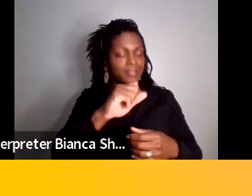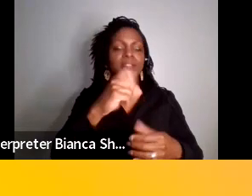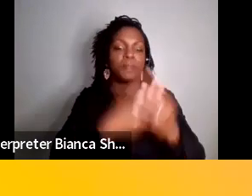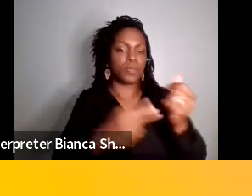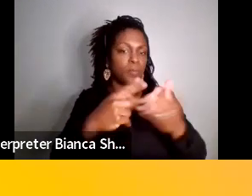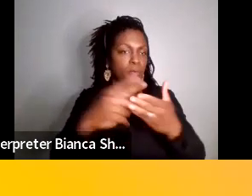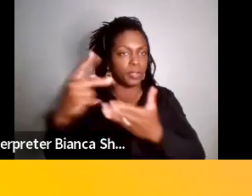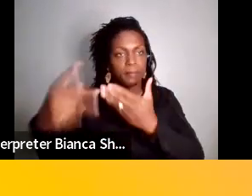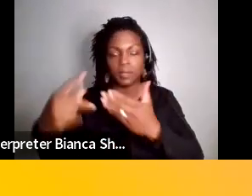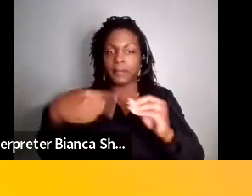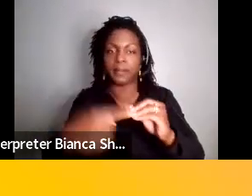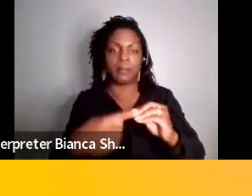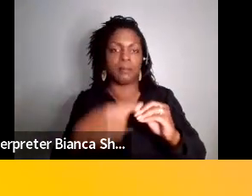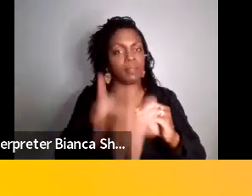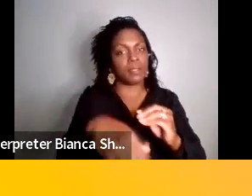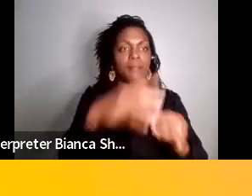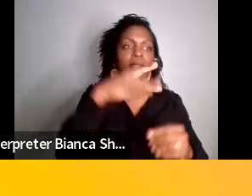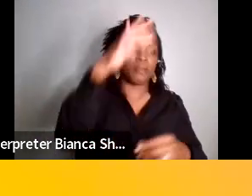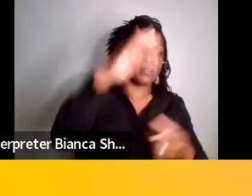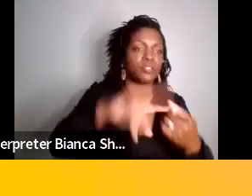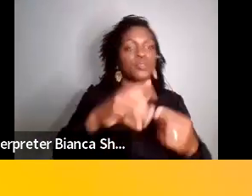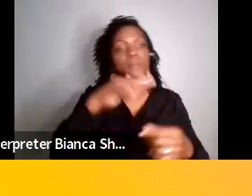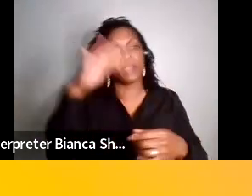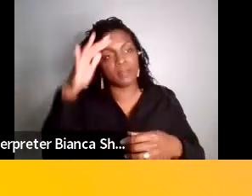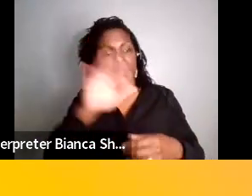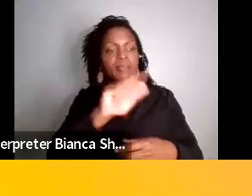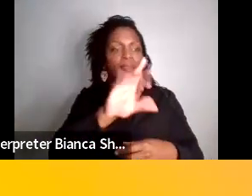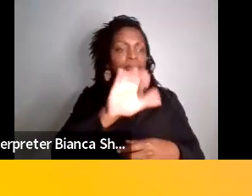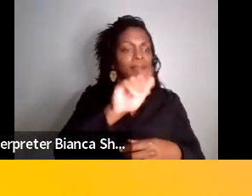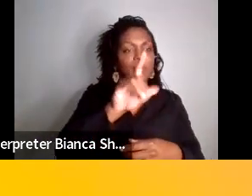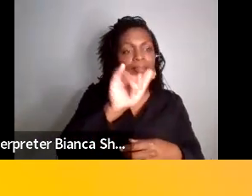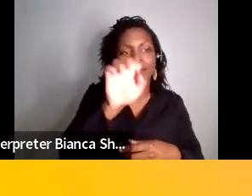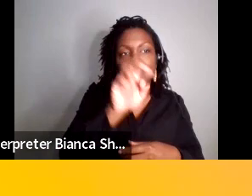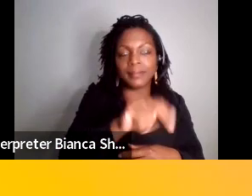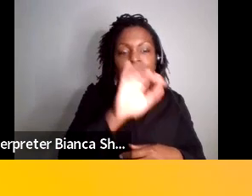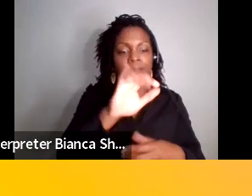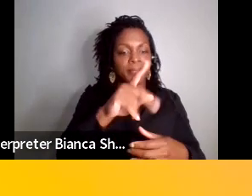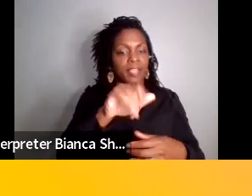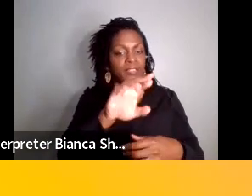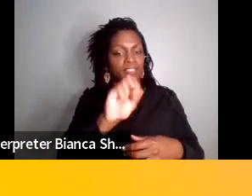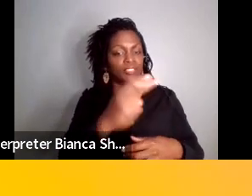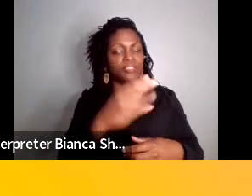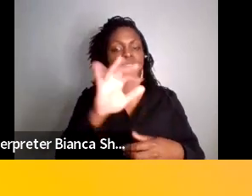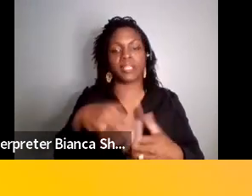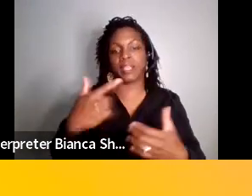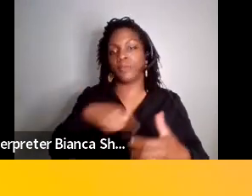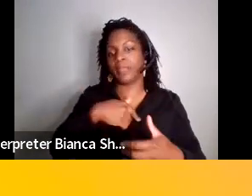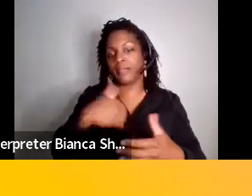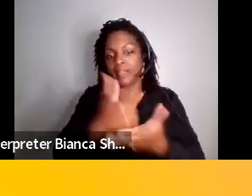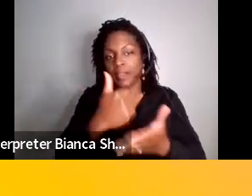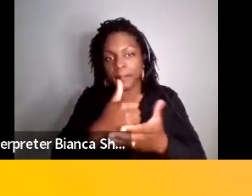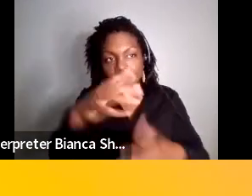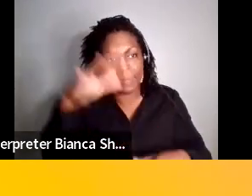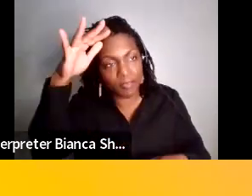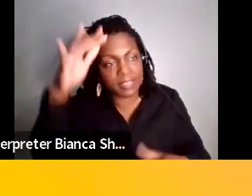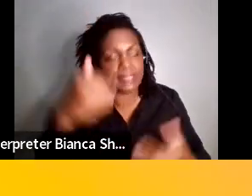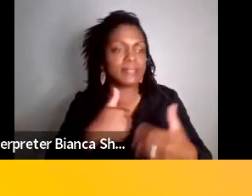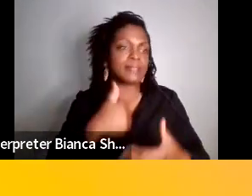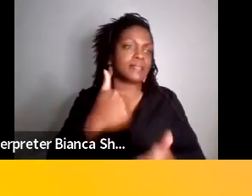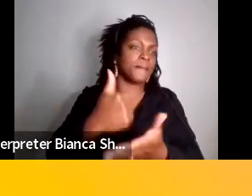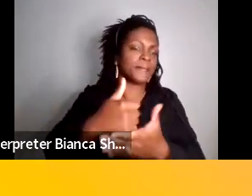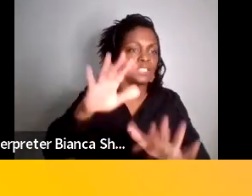You know here's to pierre in a kadian affair, connections about positive outcomes for the entire family. If we've got healthy parents, we've got healthy children you know the health, of the of